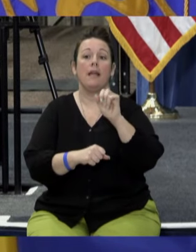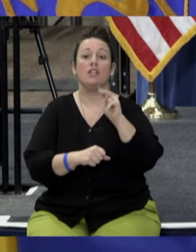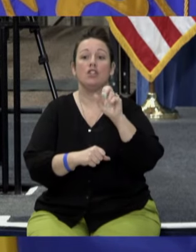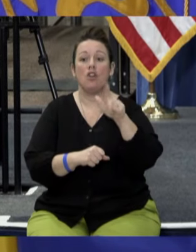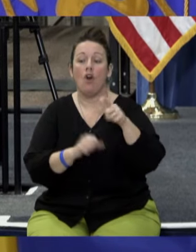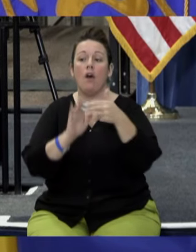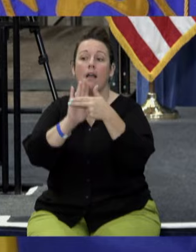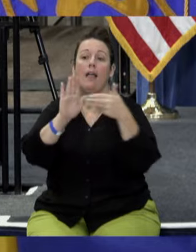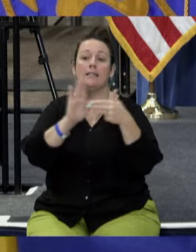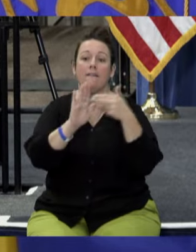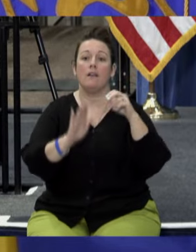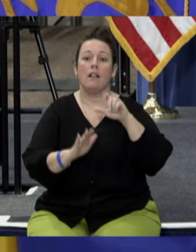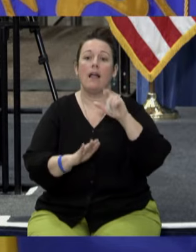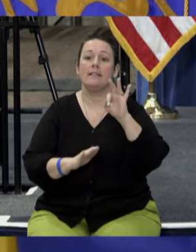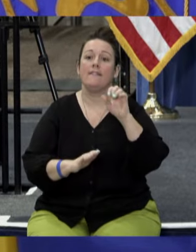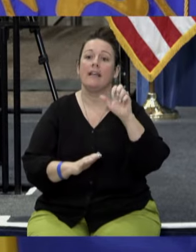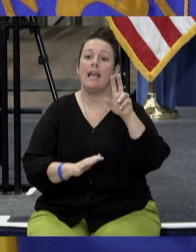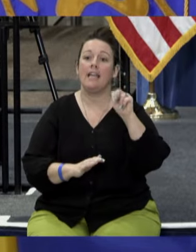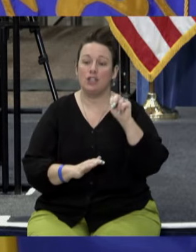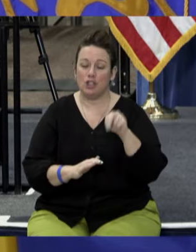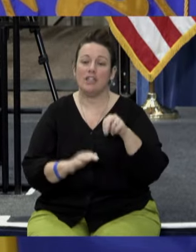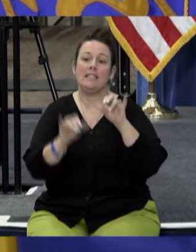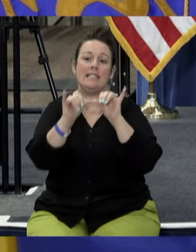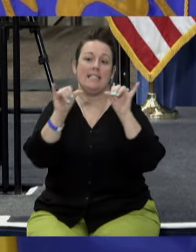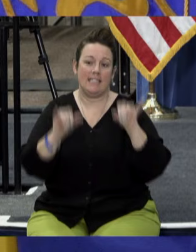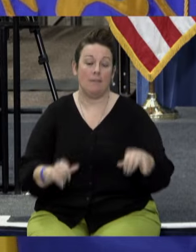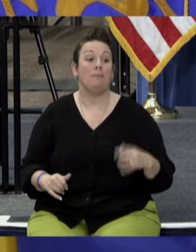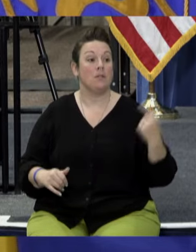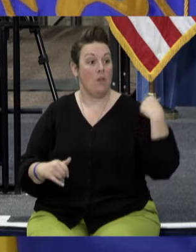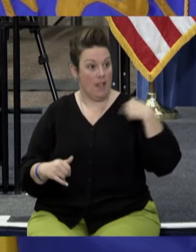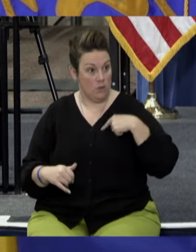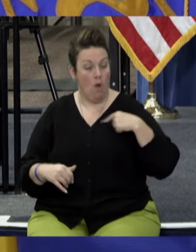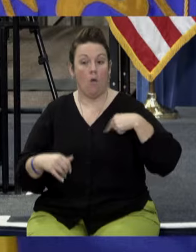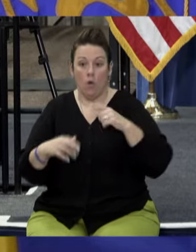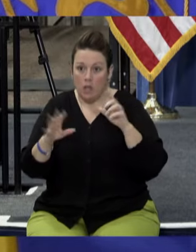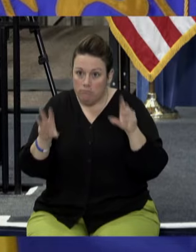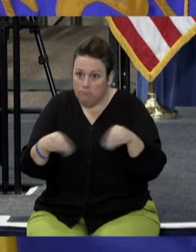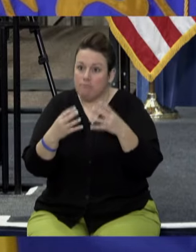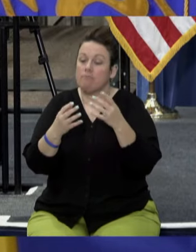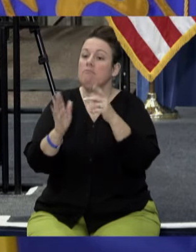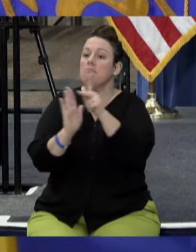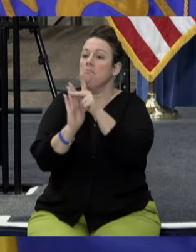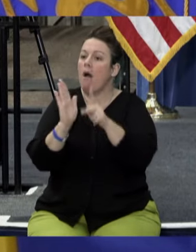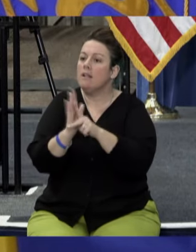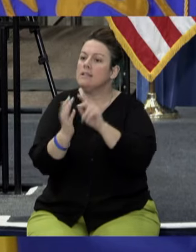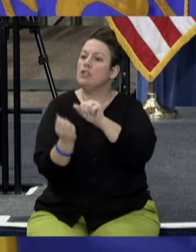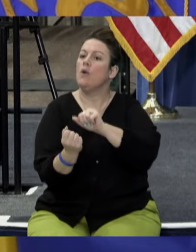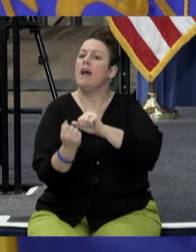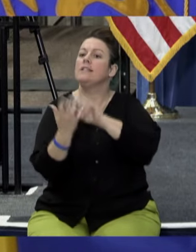That's why ANCOR has long supported policy to address the creation of a Standard Occupational